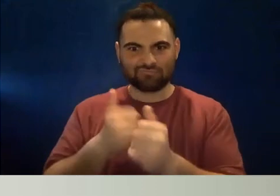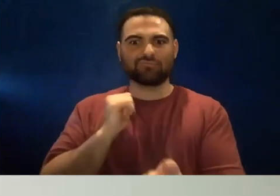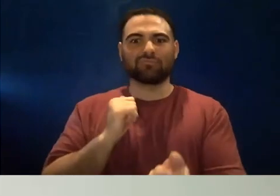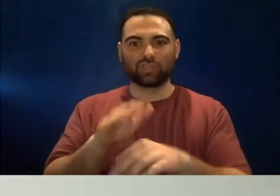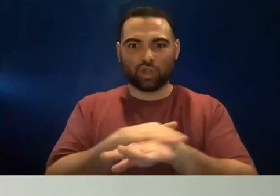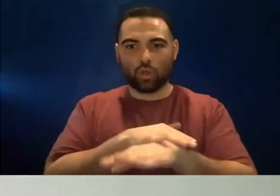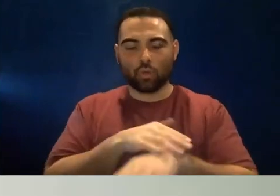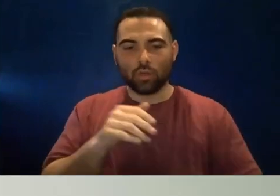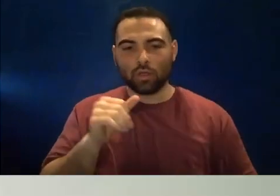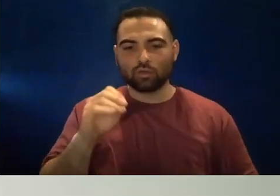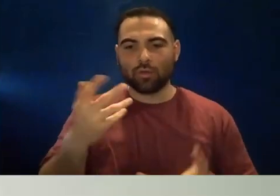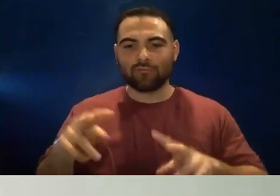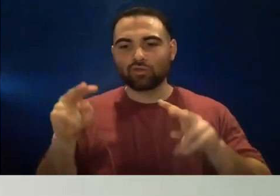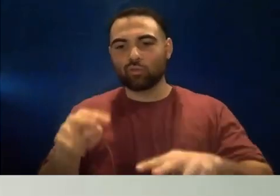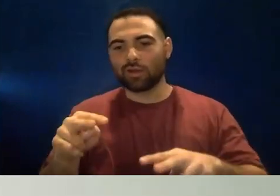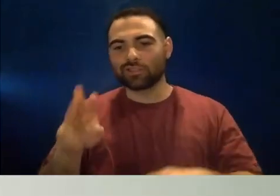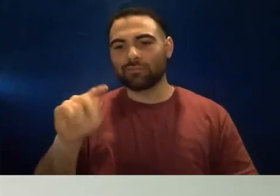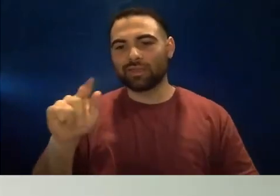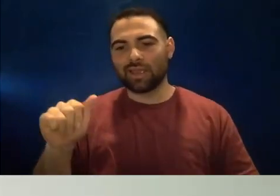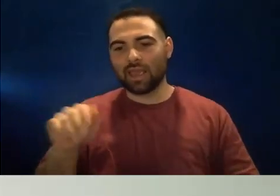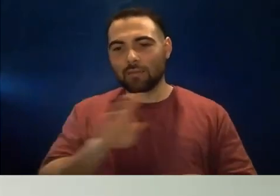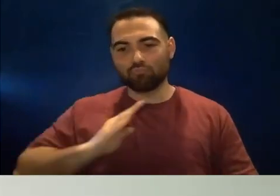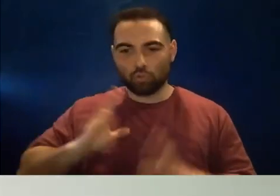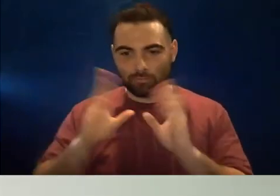I watched the MTA board meetings pretty closely and